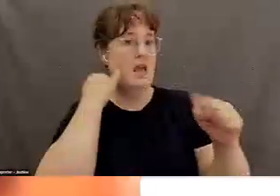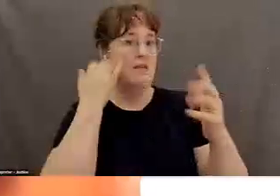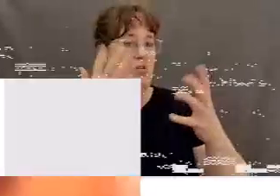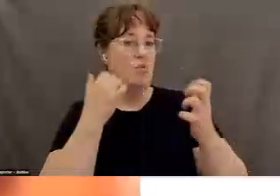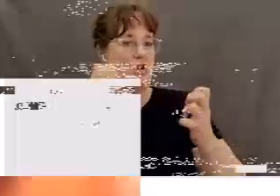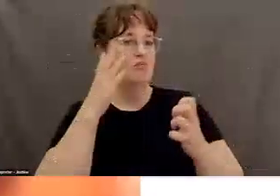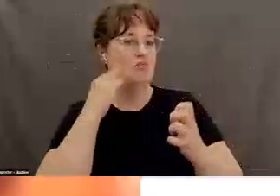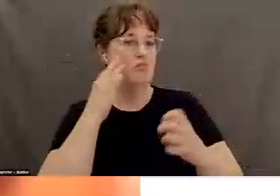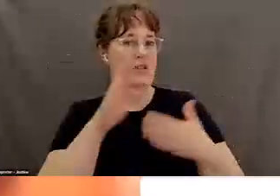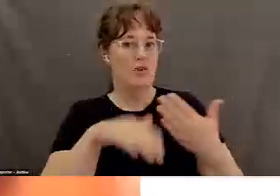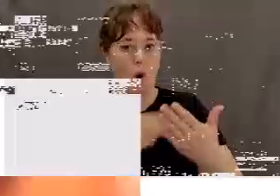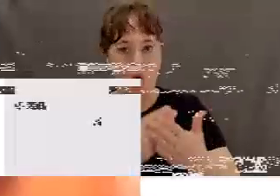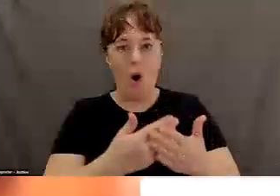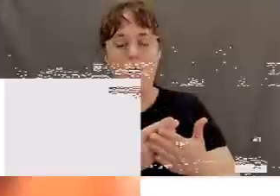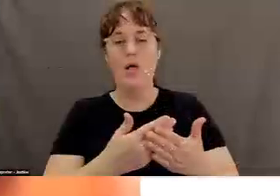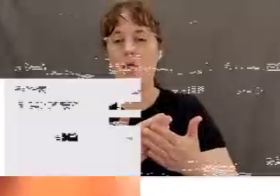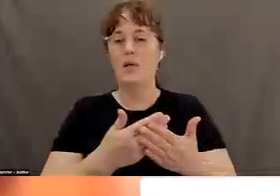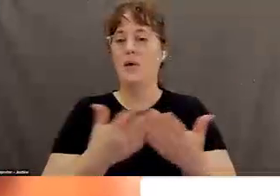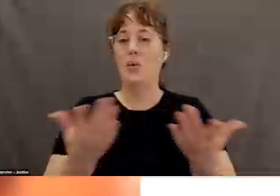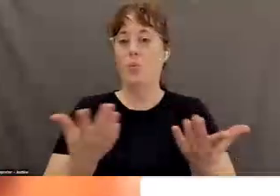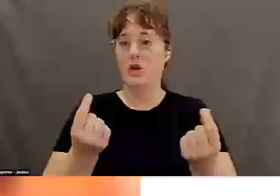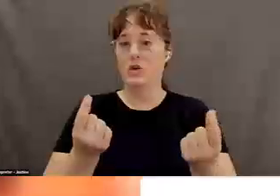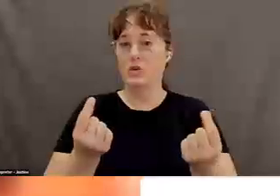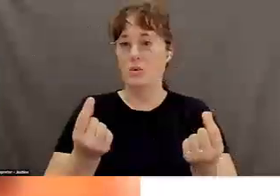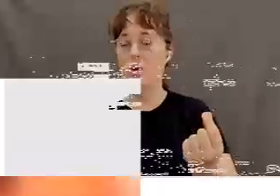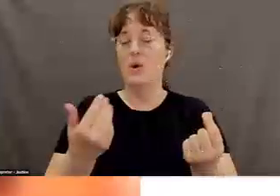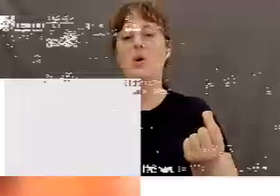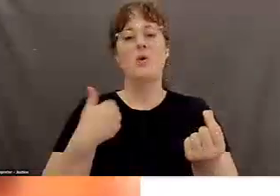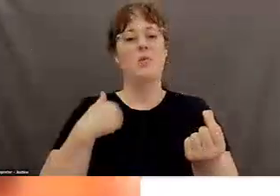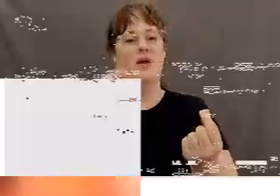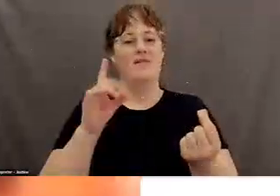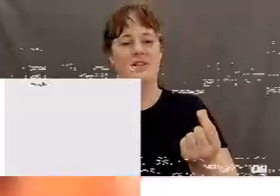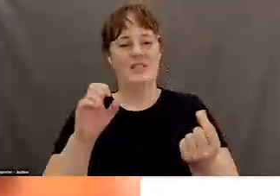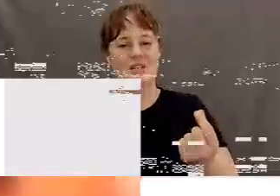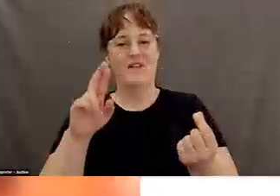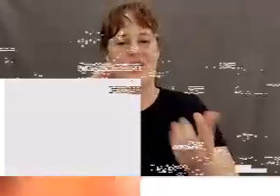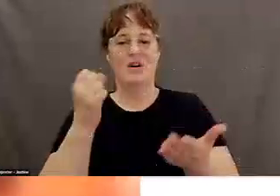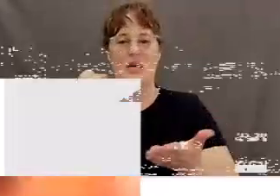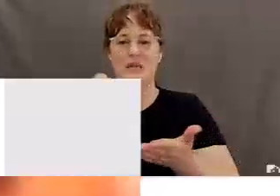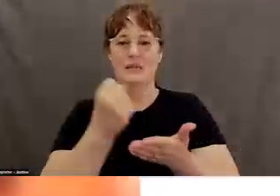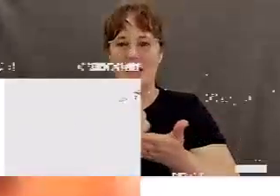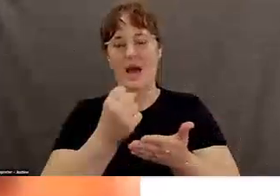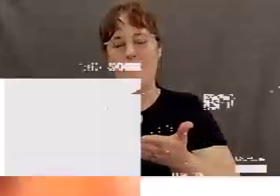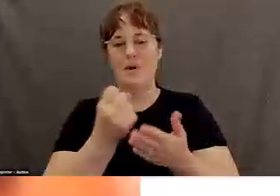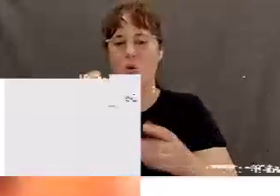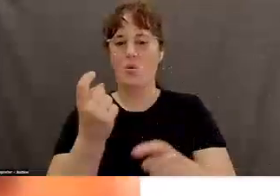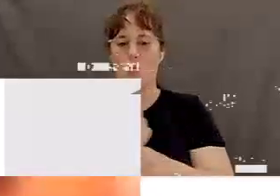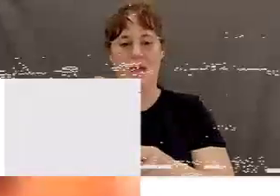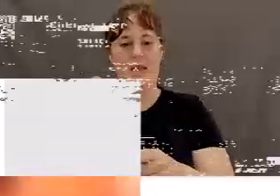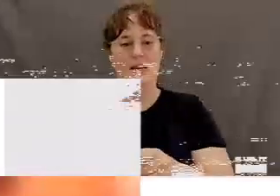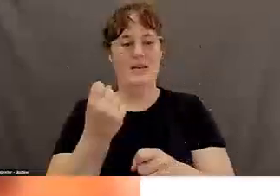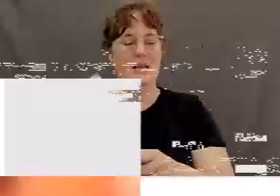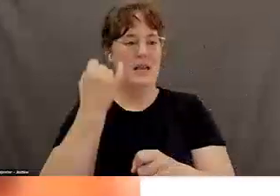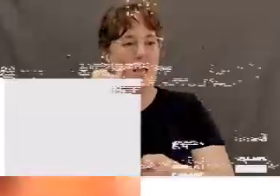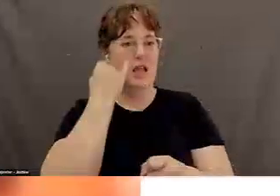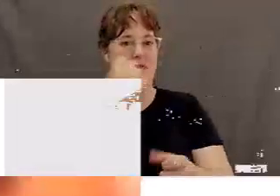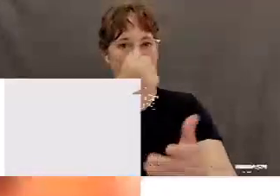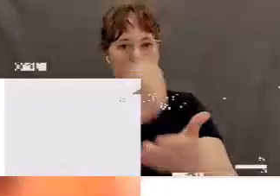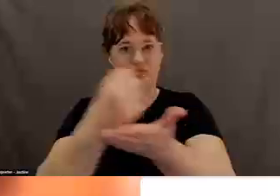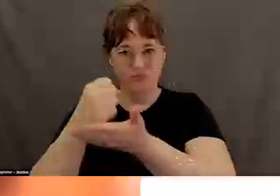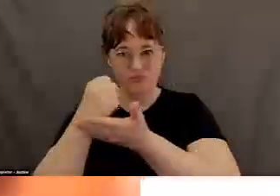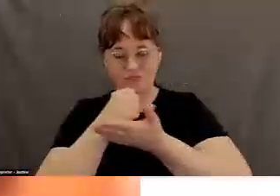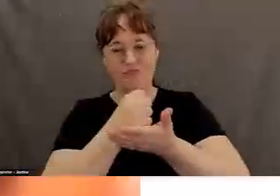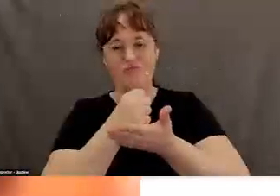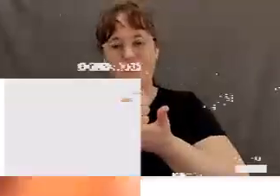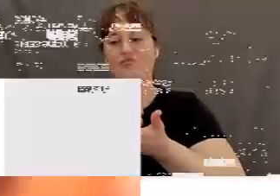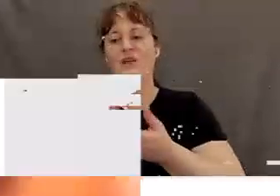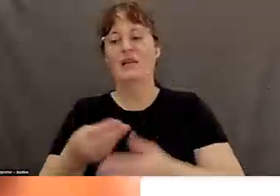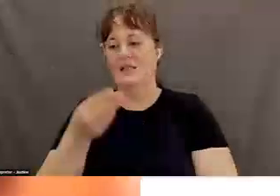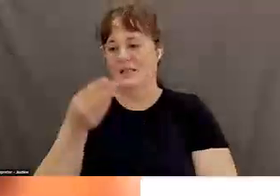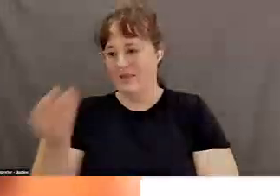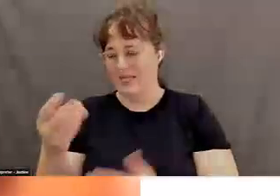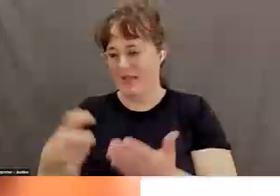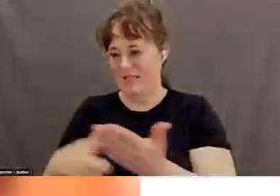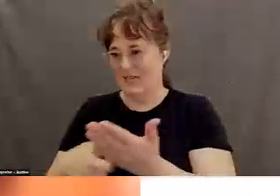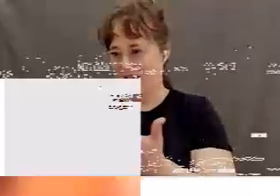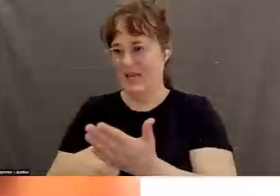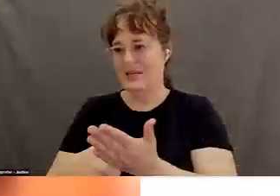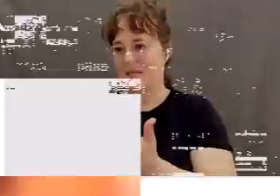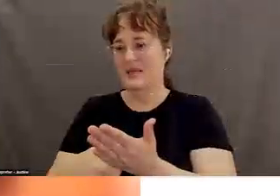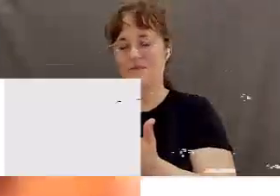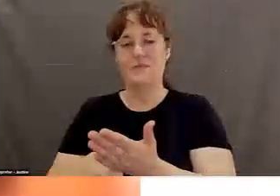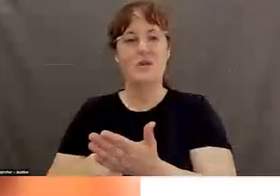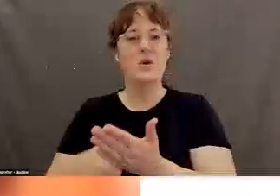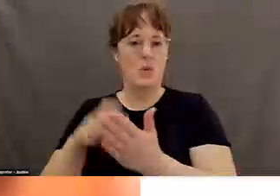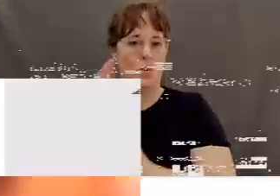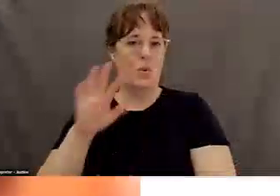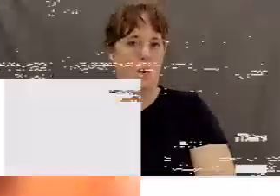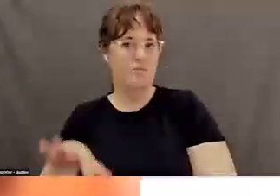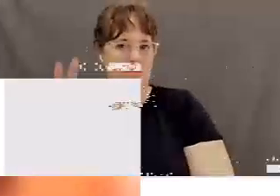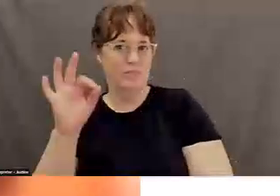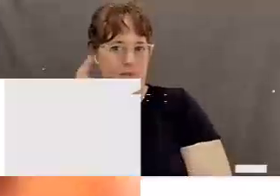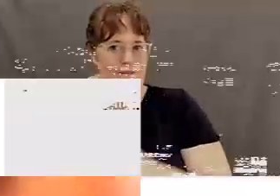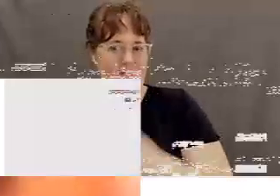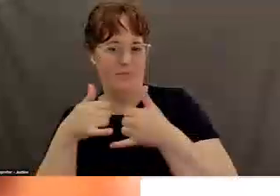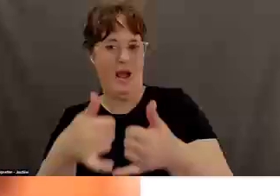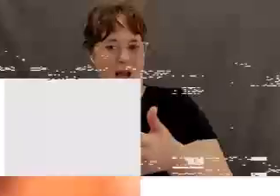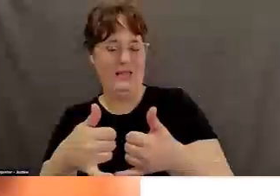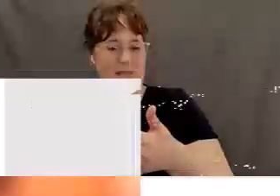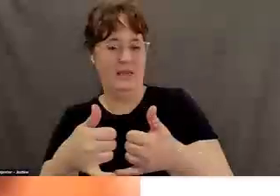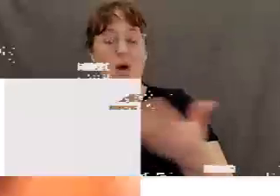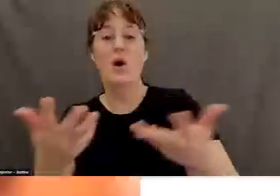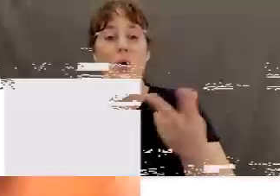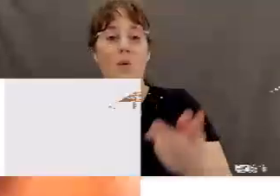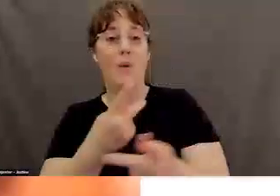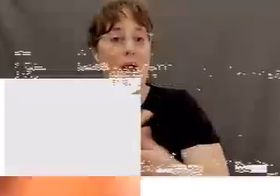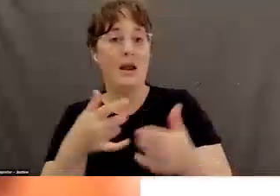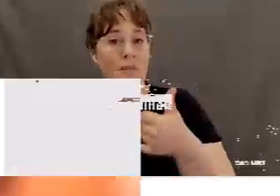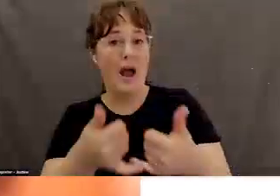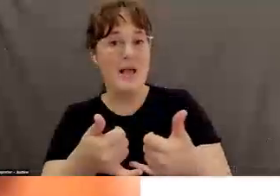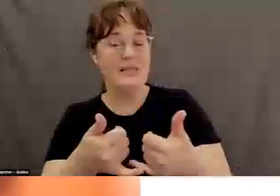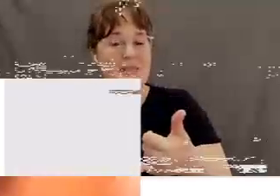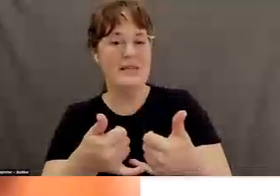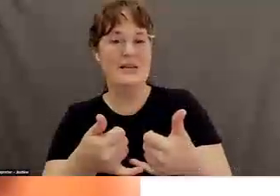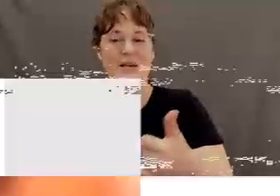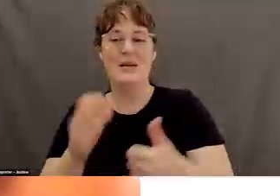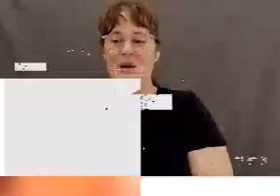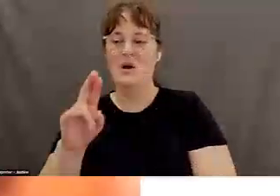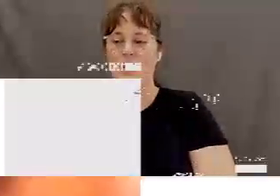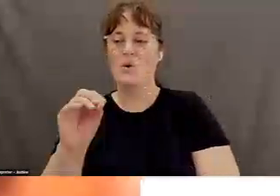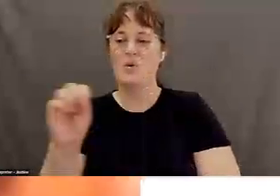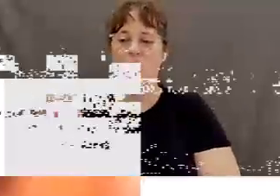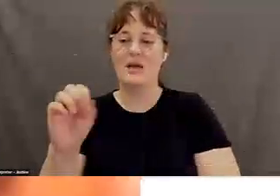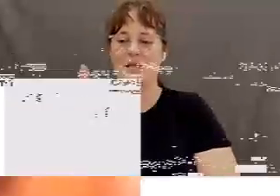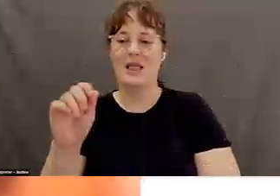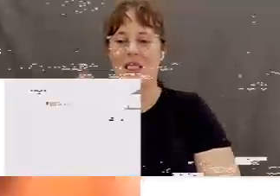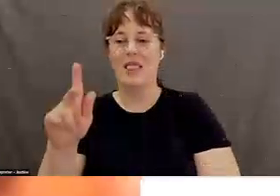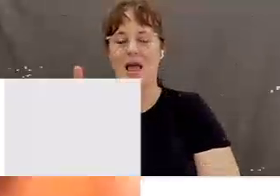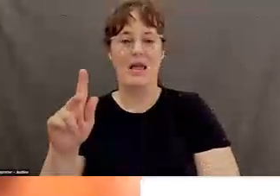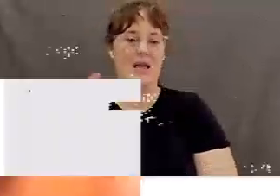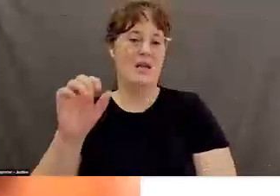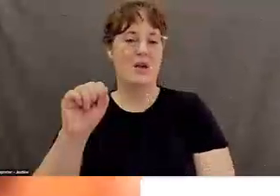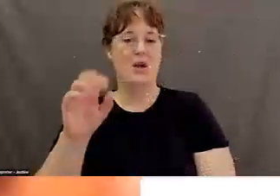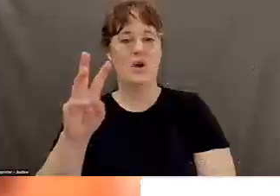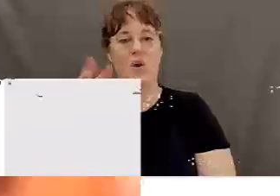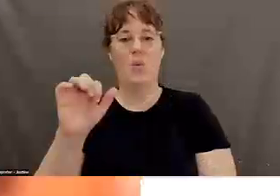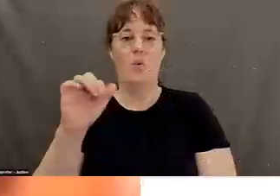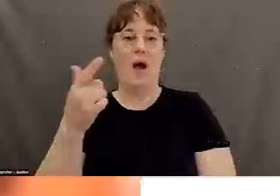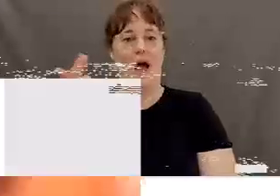Boardroom: Playing our Discover Stamp Win game. Anyone who submits a completed game ticket will have a chance to win a prize. What kind of prizes? Well, you know, of course we have our new, Crosslake swag, like this super cool warm-up jacket.